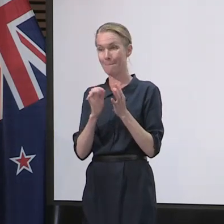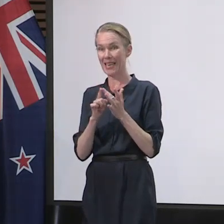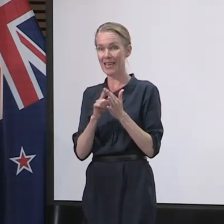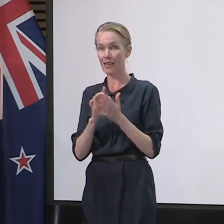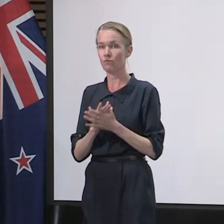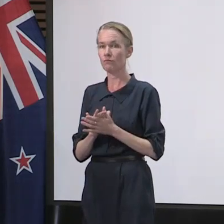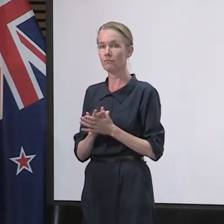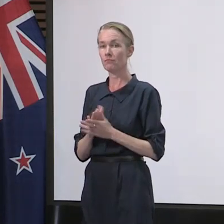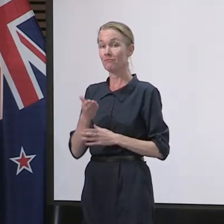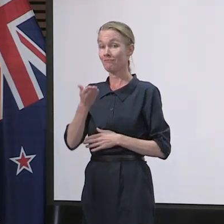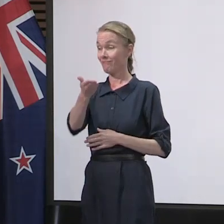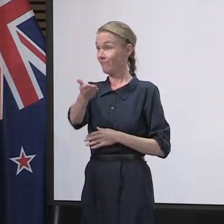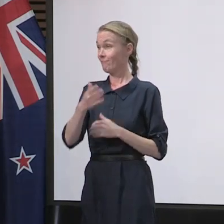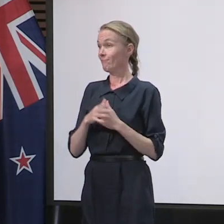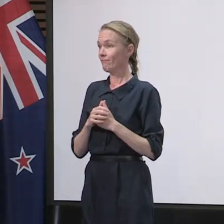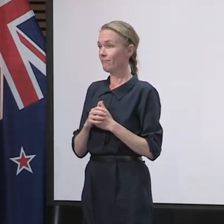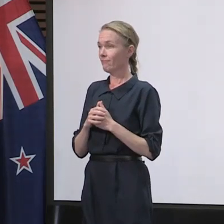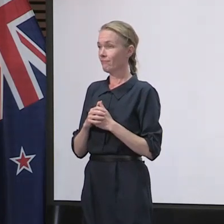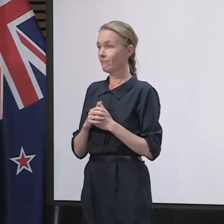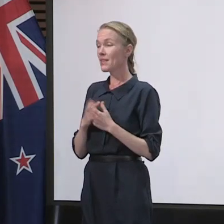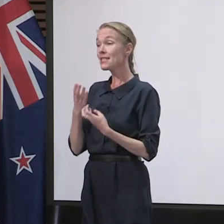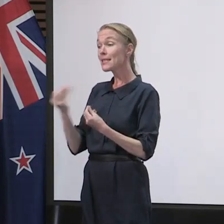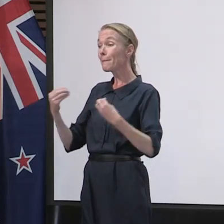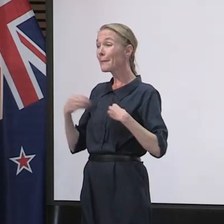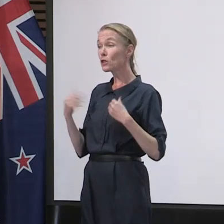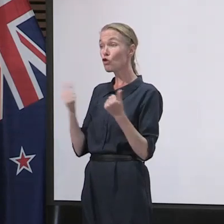generating the businesses if there's problem bars should